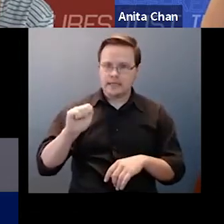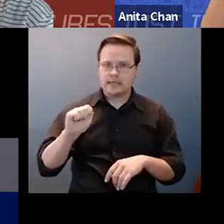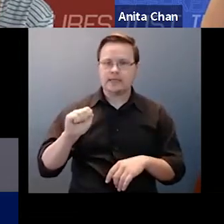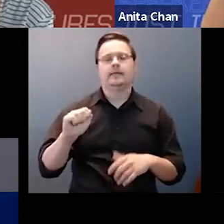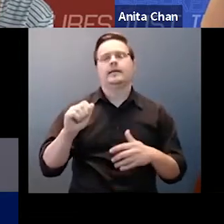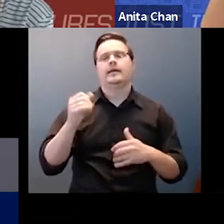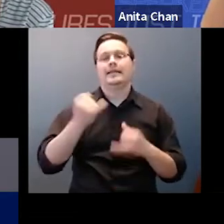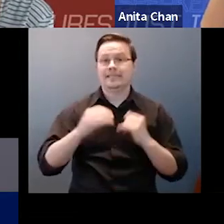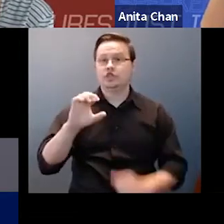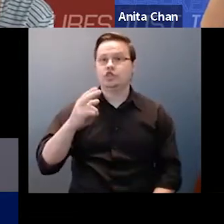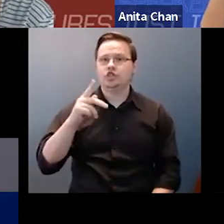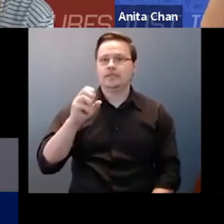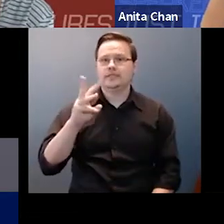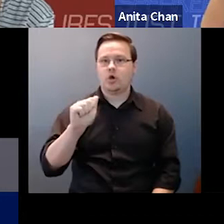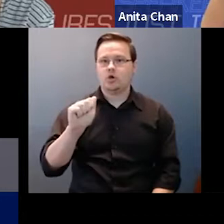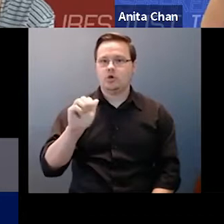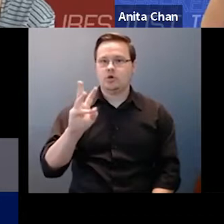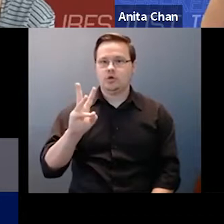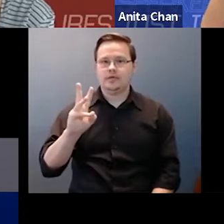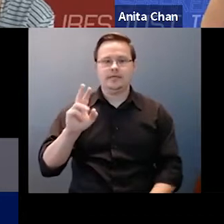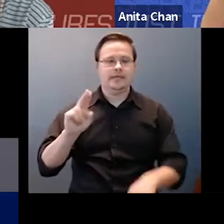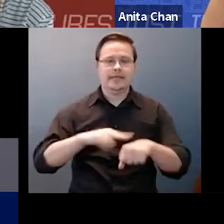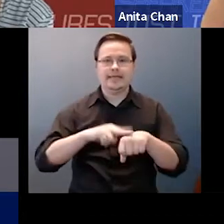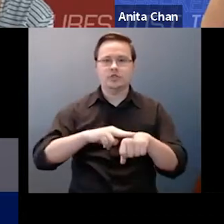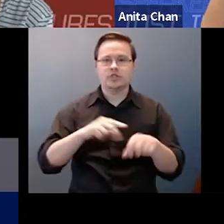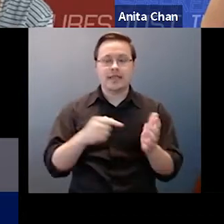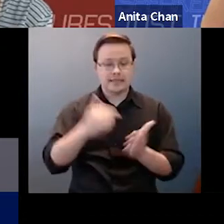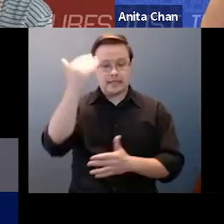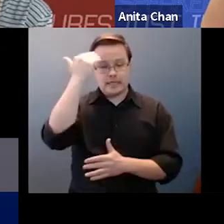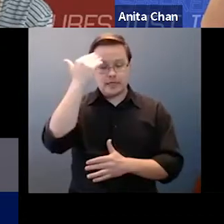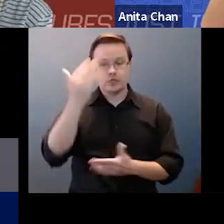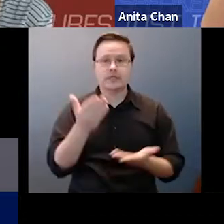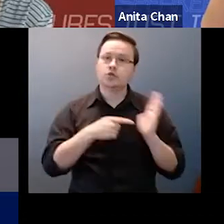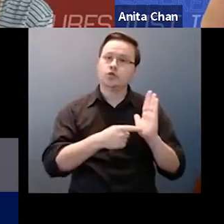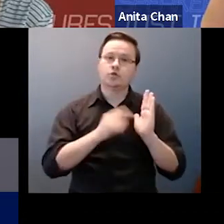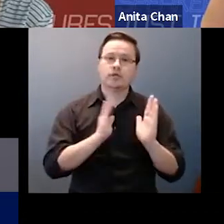This acknowledgment demonstrates a commitment to beginning the process of working to dismantle